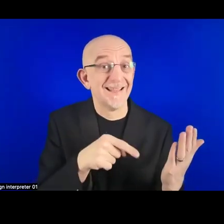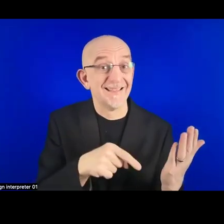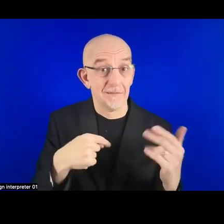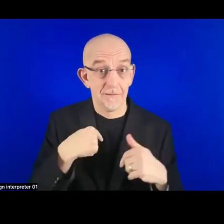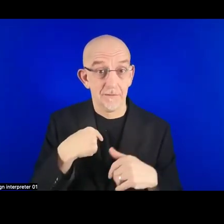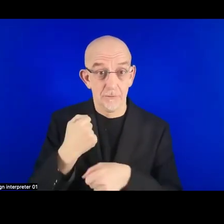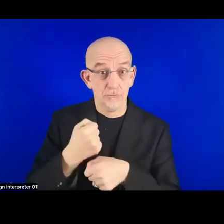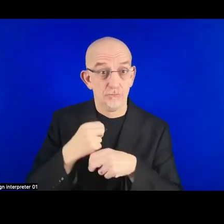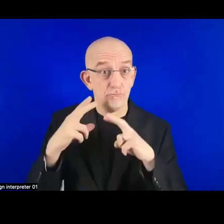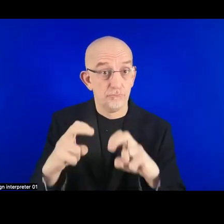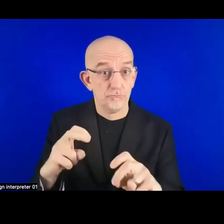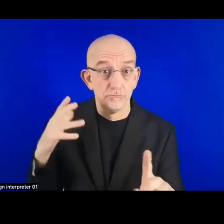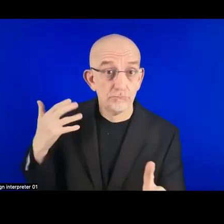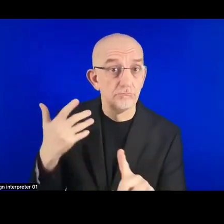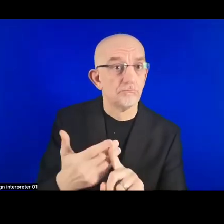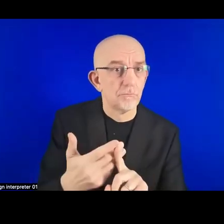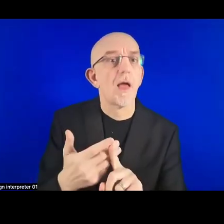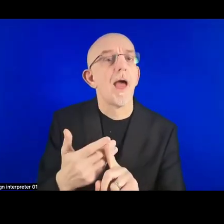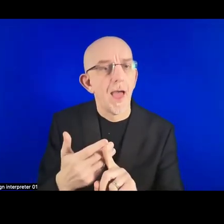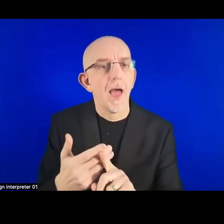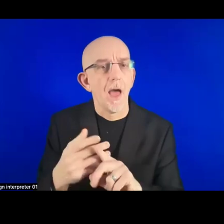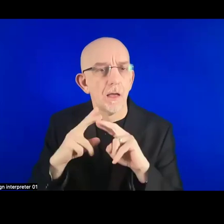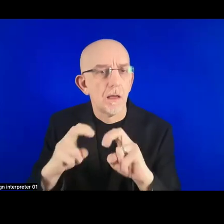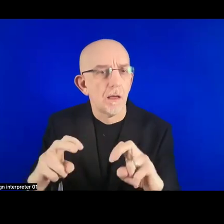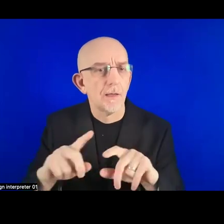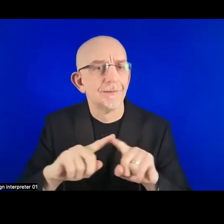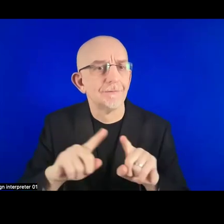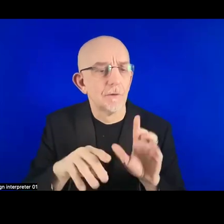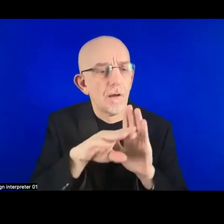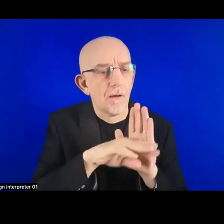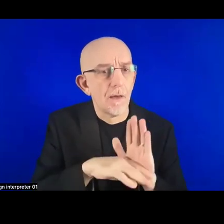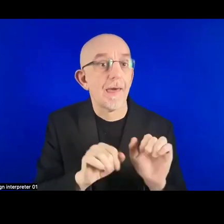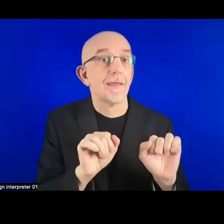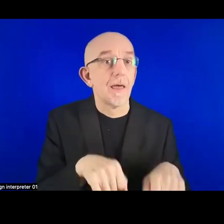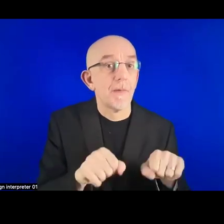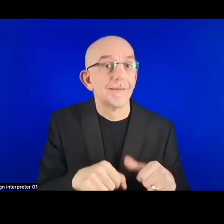approaches to implementing, monitoring and making real the Convention on the Rights